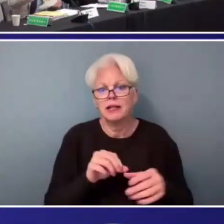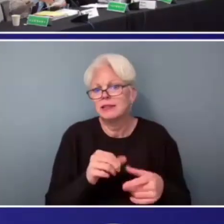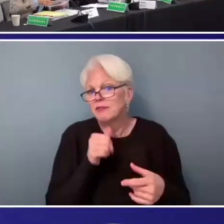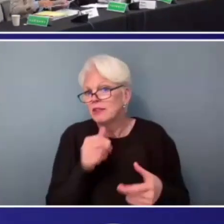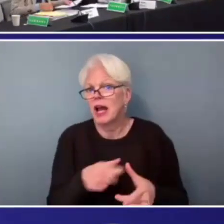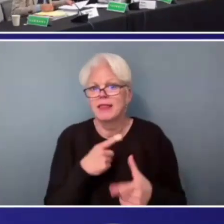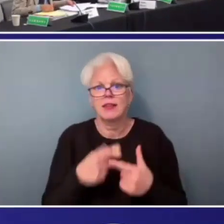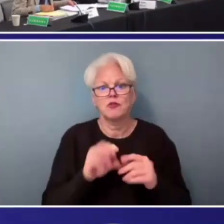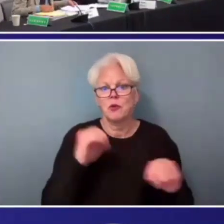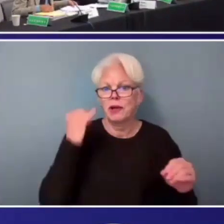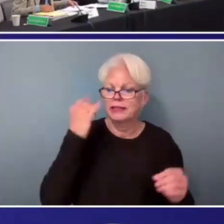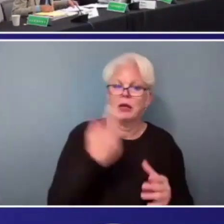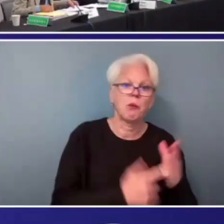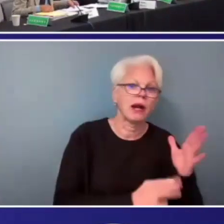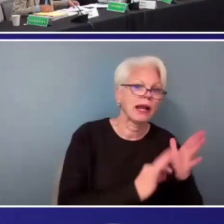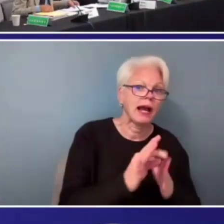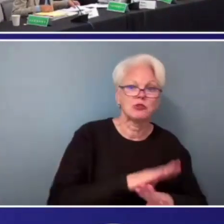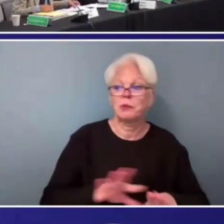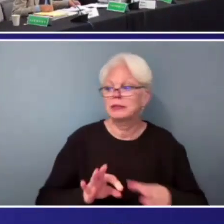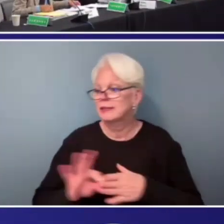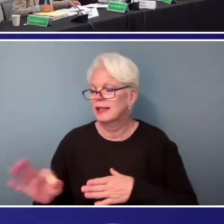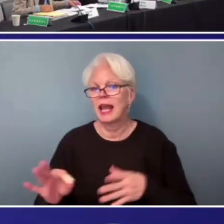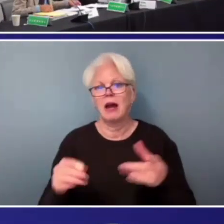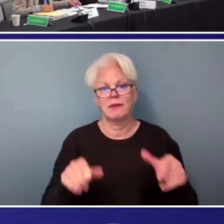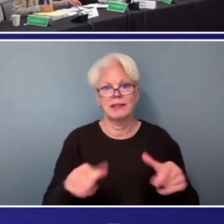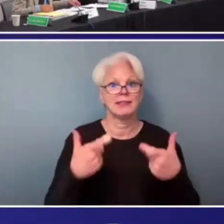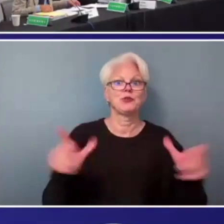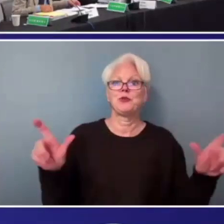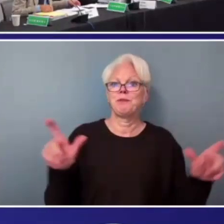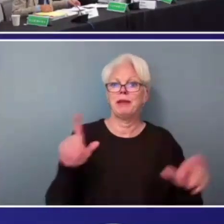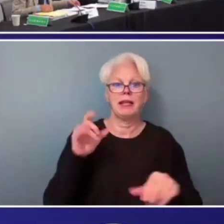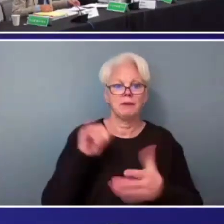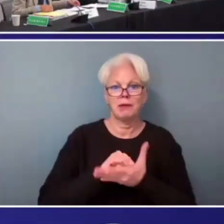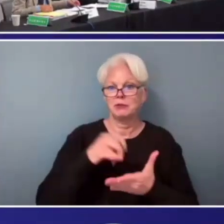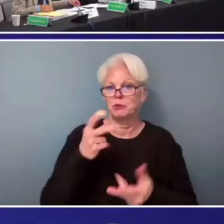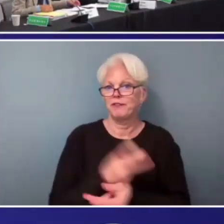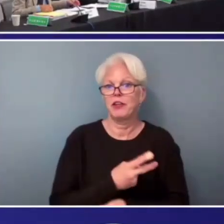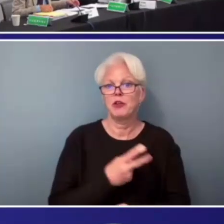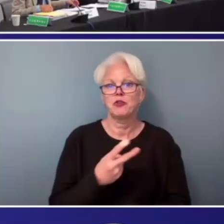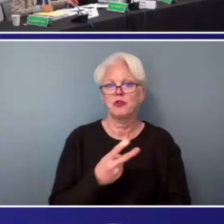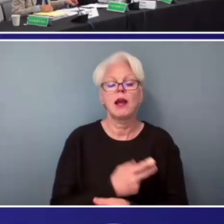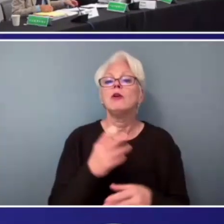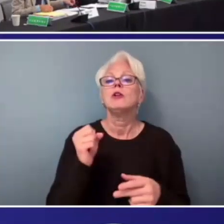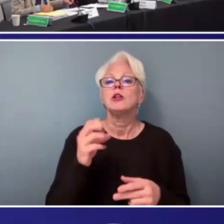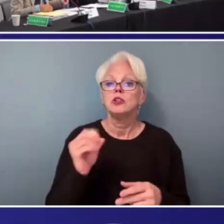too vague to figure that out. So what we did was we proposed not changing